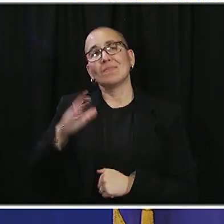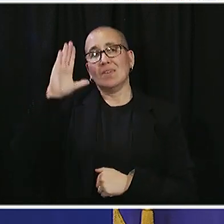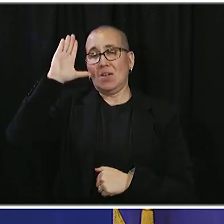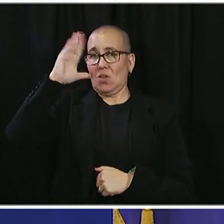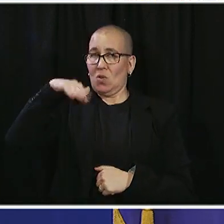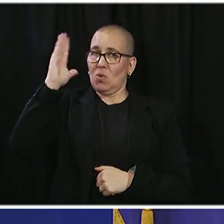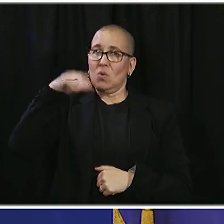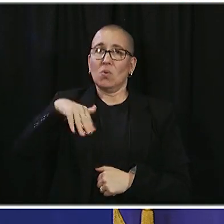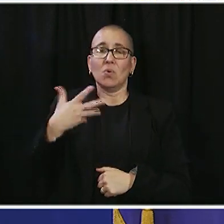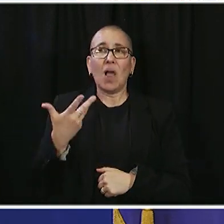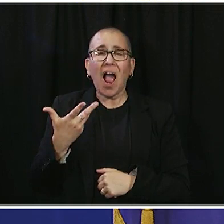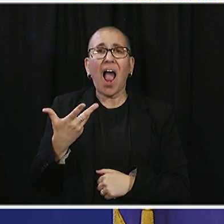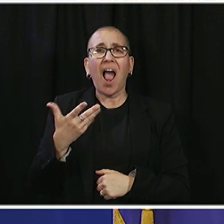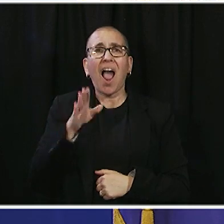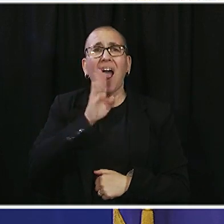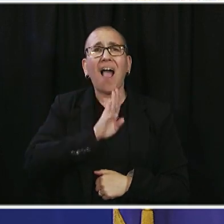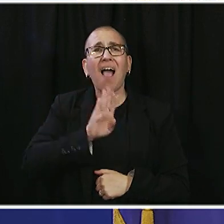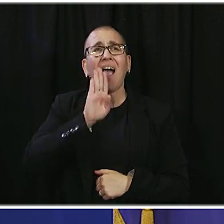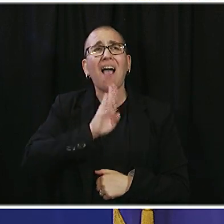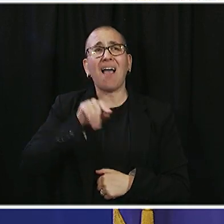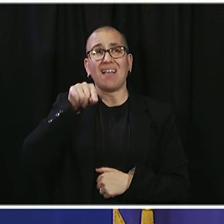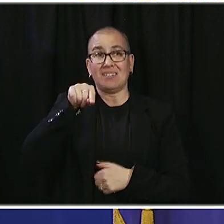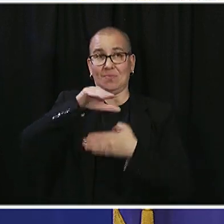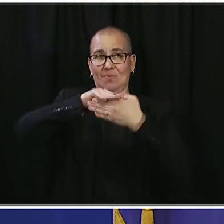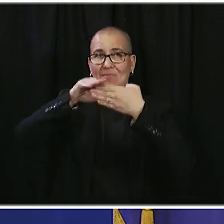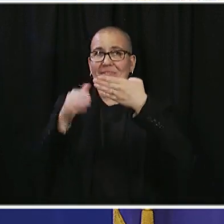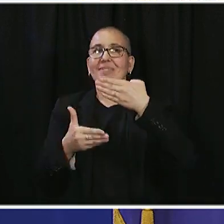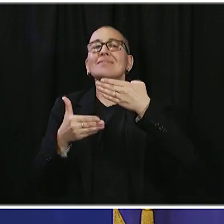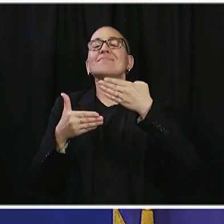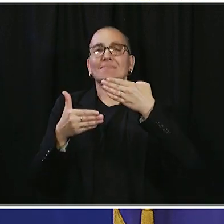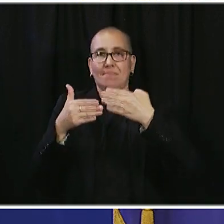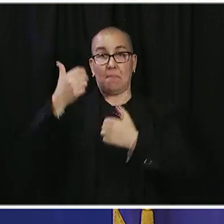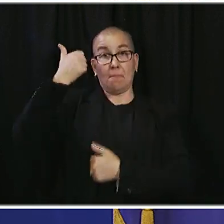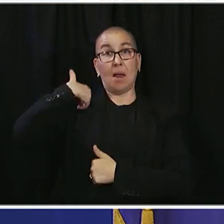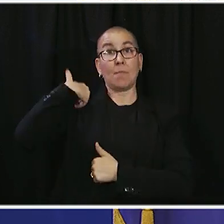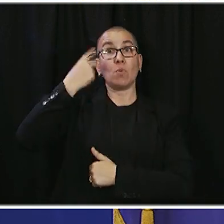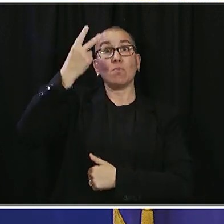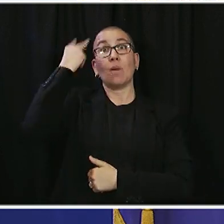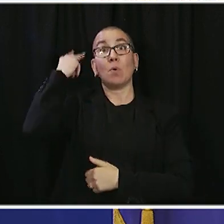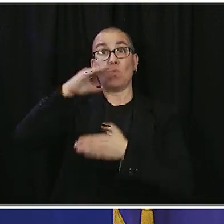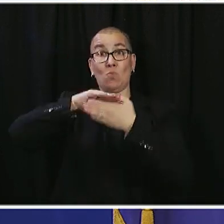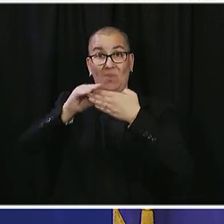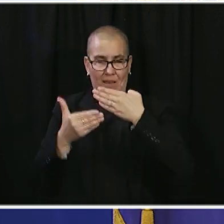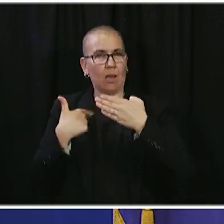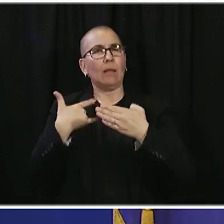SO I UNDERSTAND THE FRUSTRATIONS. I UNDERSTAND FOR ME, MEMORIAL DAY IS, I HAVE NOT MISSED IN A